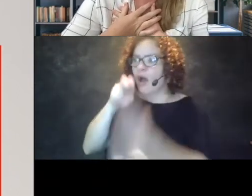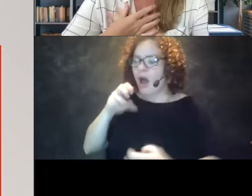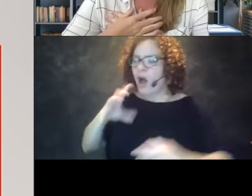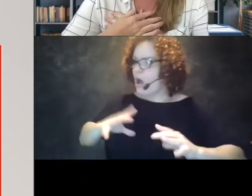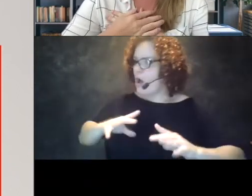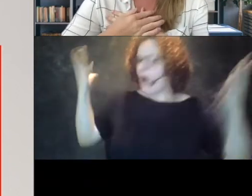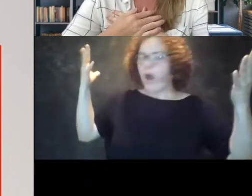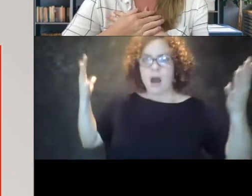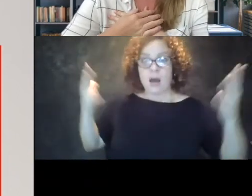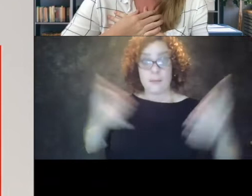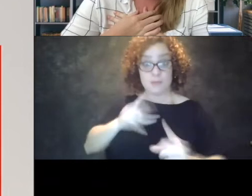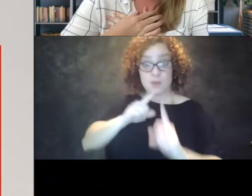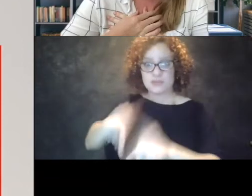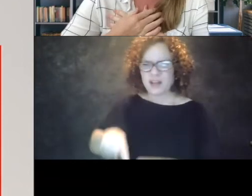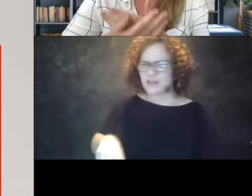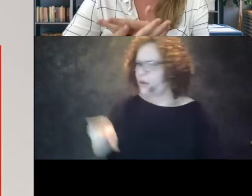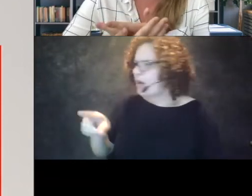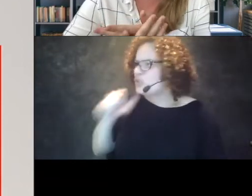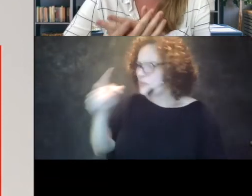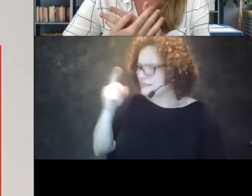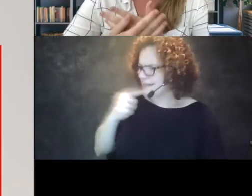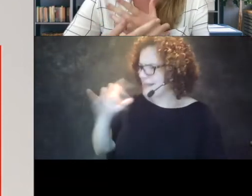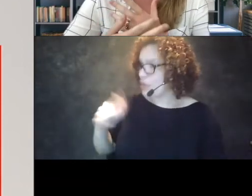my response was like we don't say that would you want someone to say that about you? And